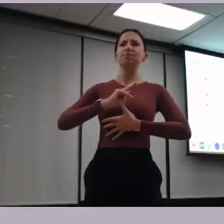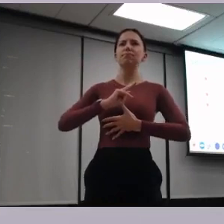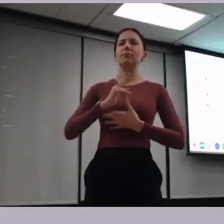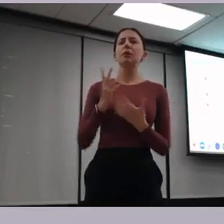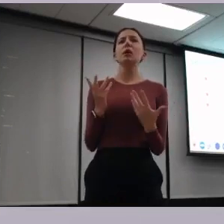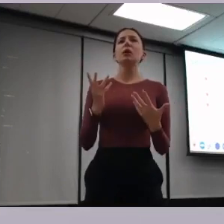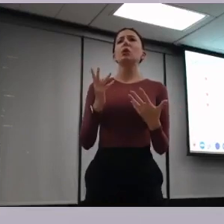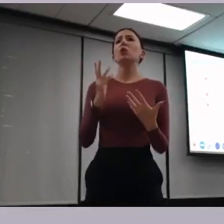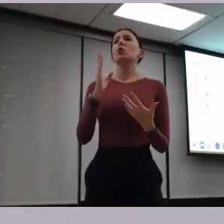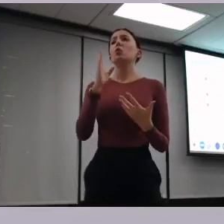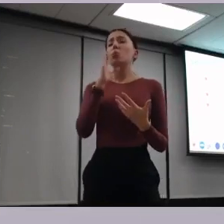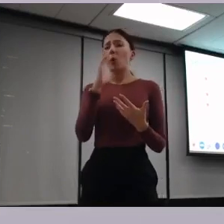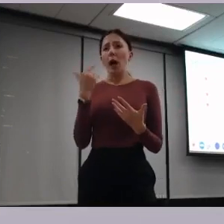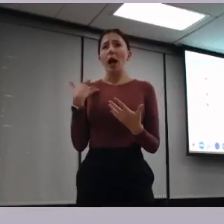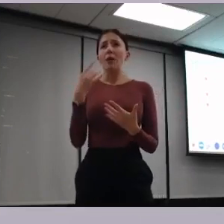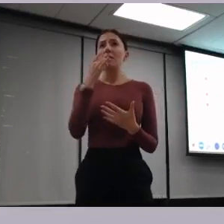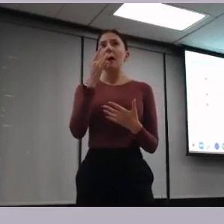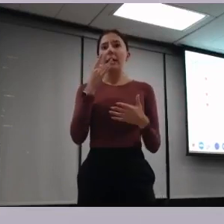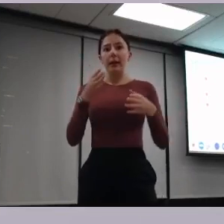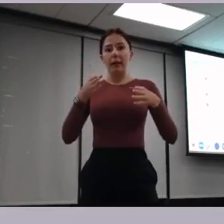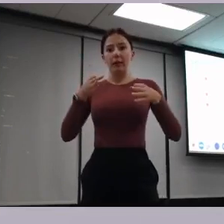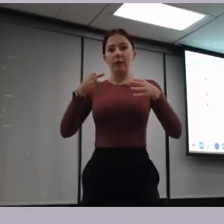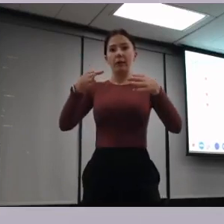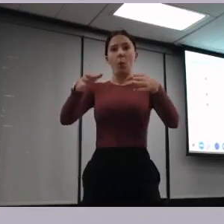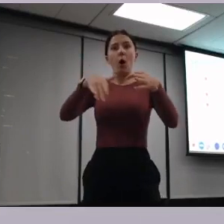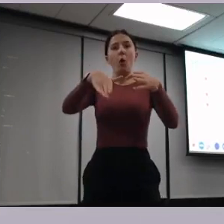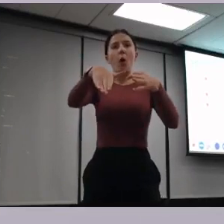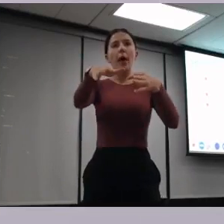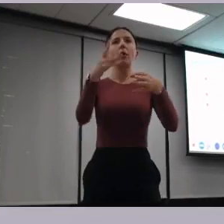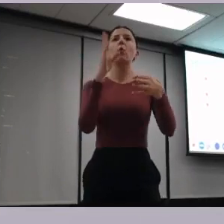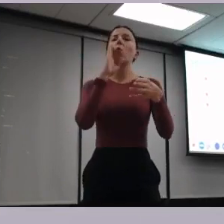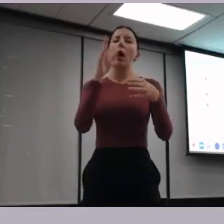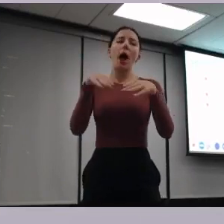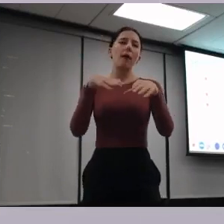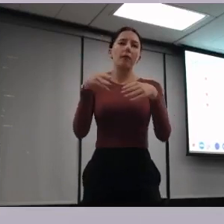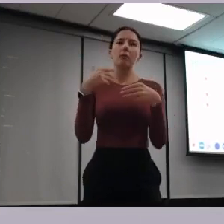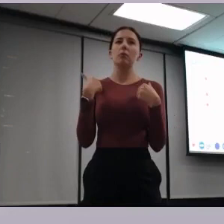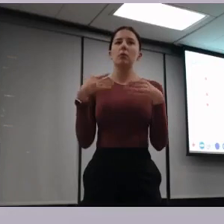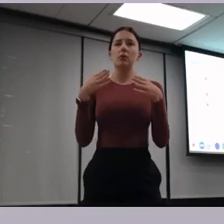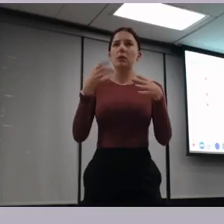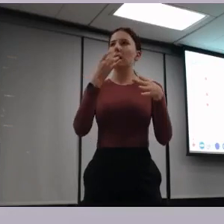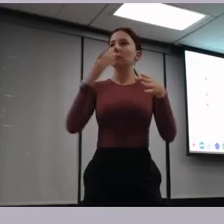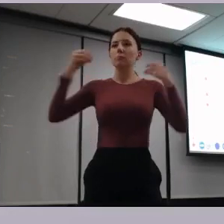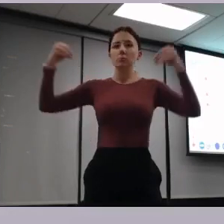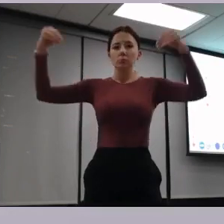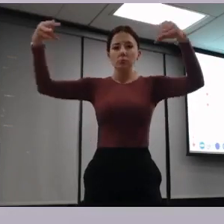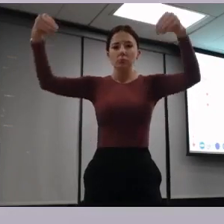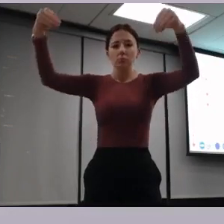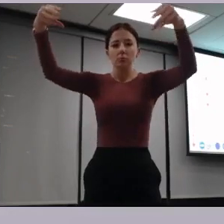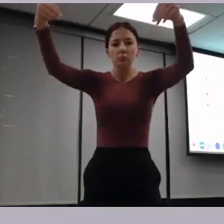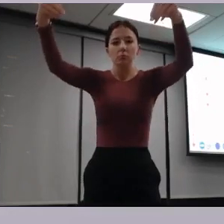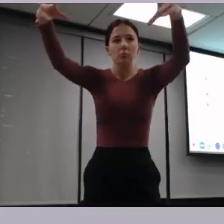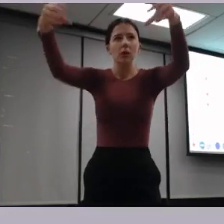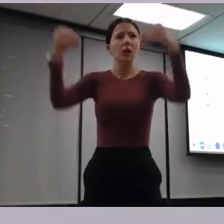The activated there, we are going to be paying attention to sightlines and so that we don't create dark corners